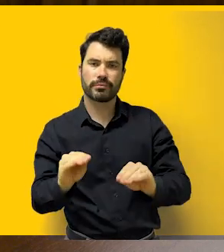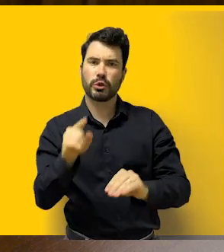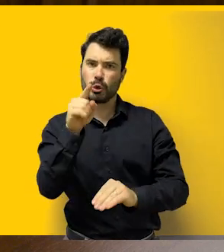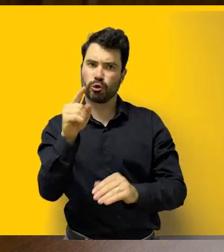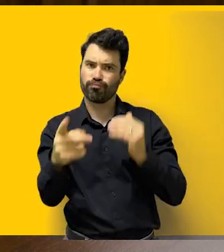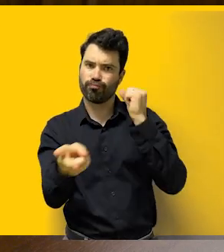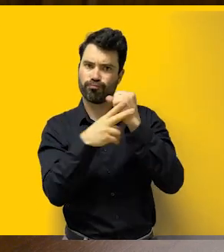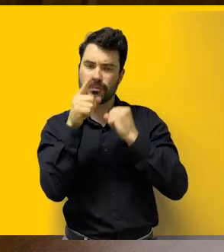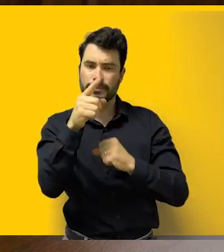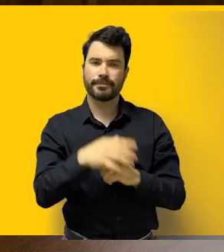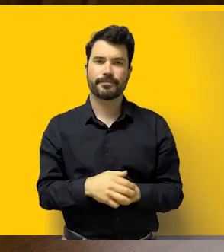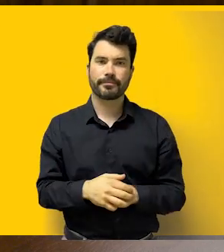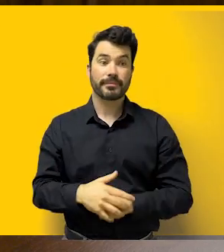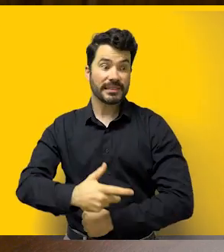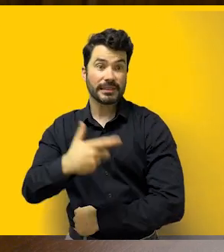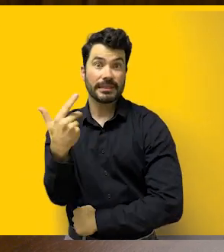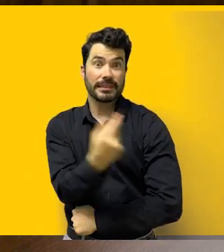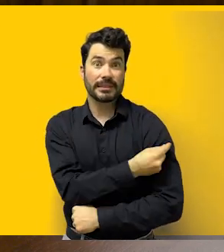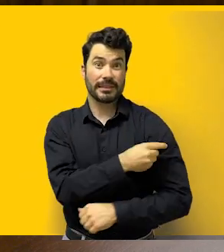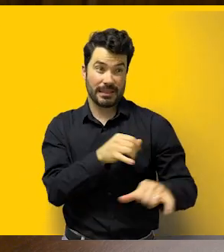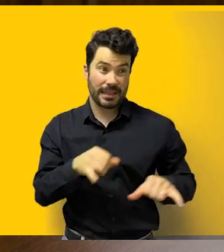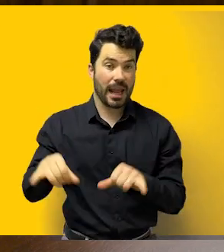since the FDA emergency use authorizations were issued.